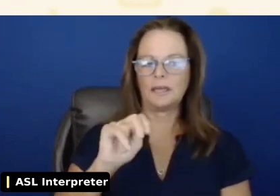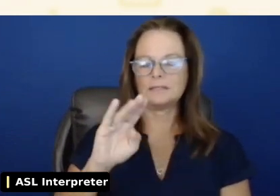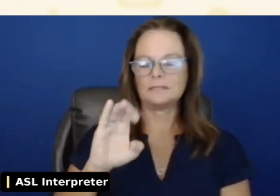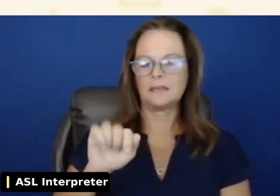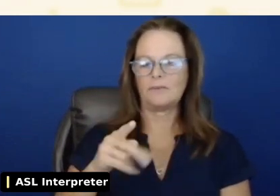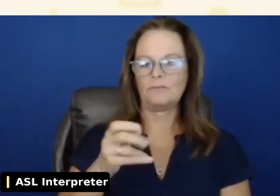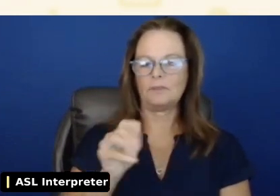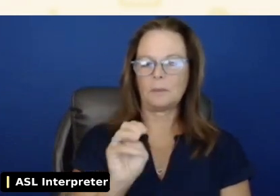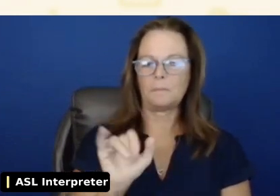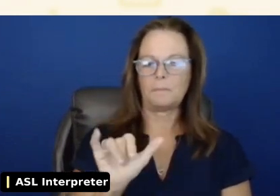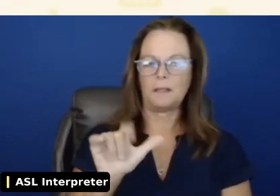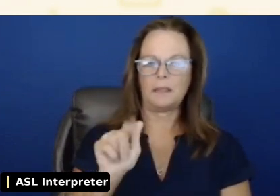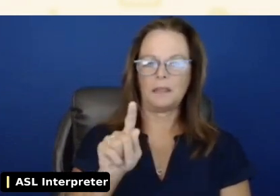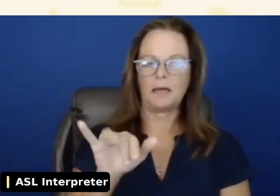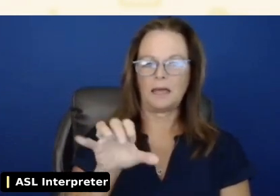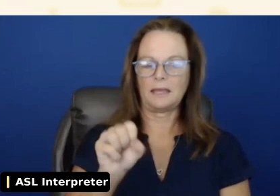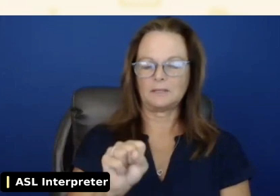or chronic fatigue syndrome.